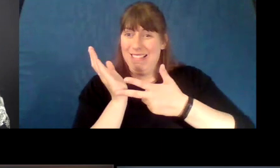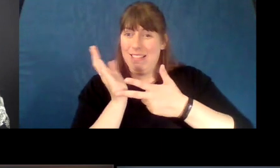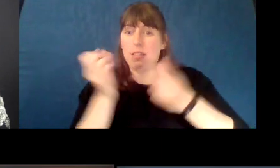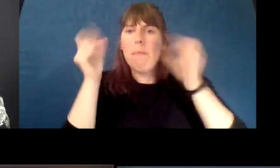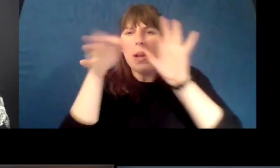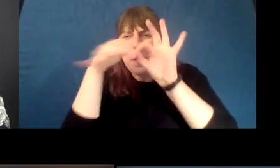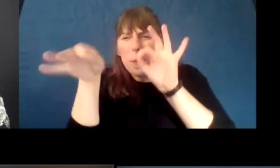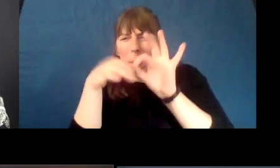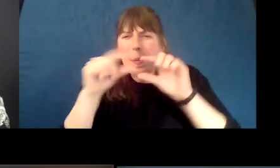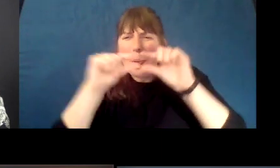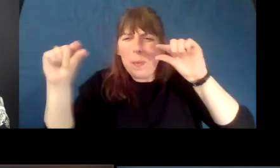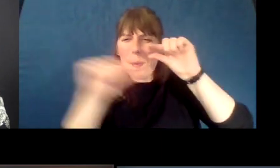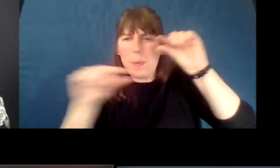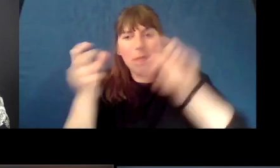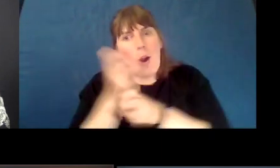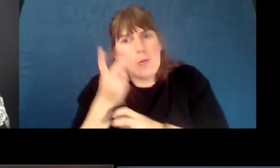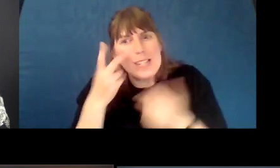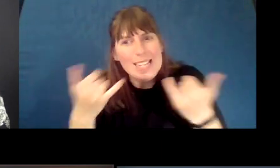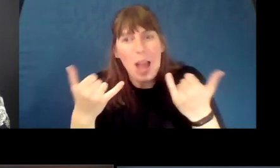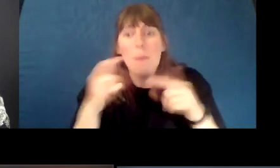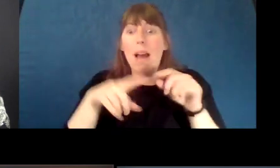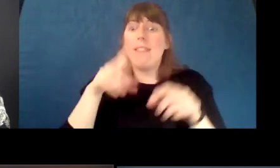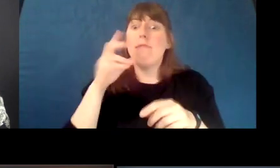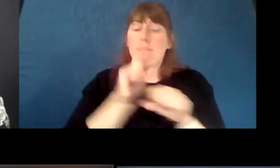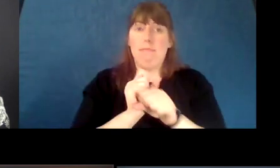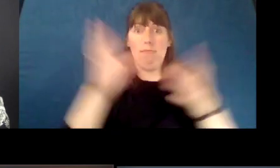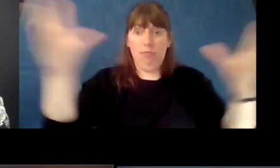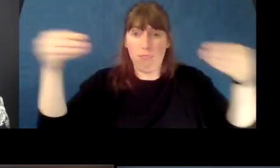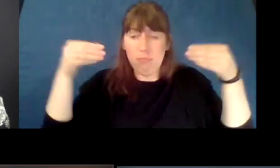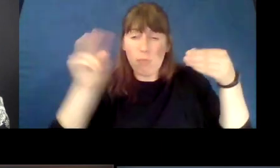the gallery space and you can look really closely into it, and read some of the texts of the market,